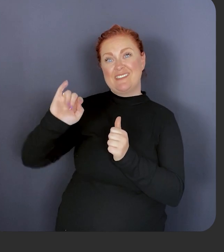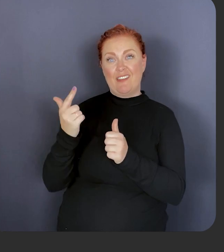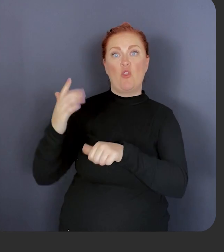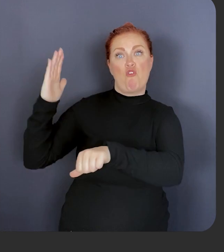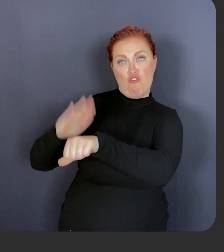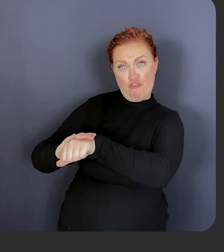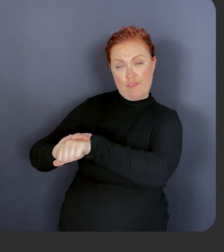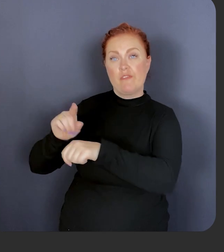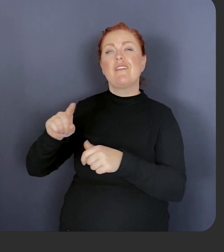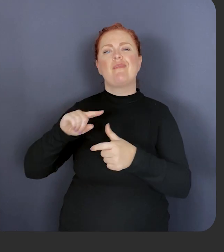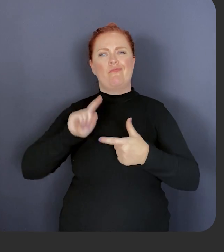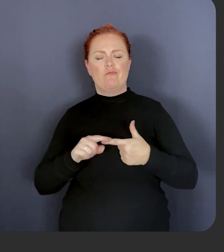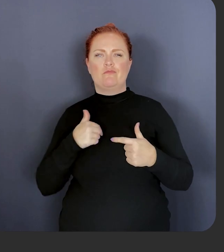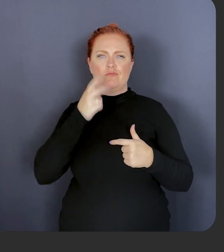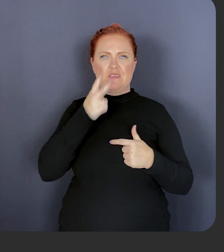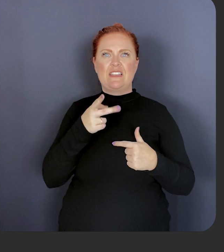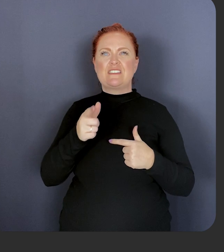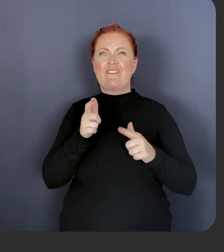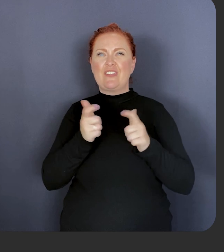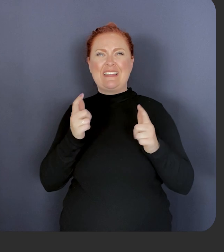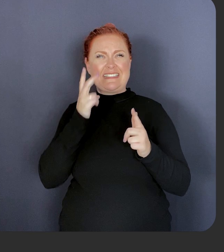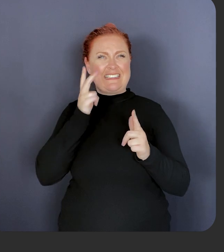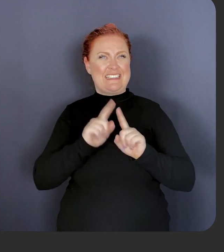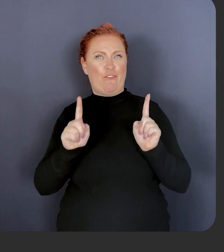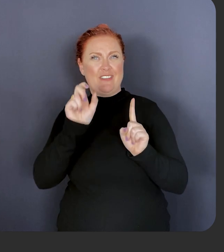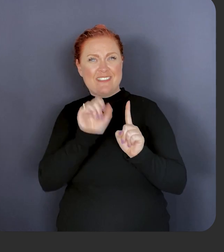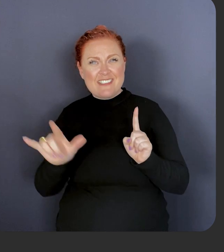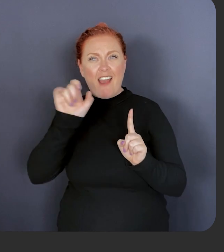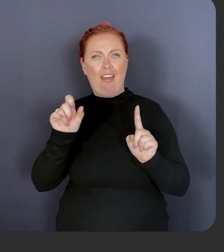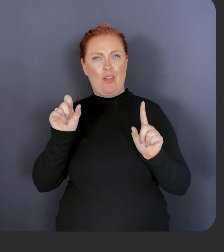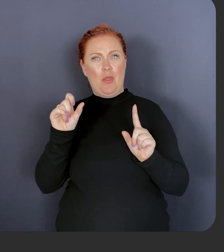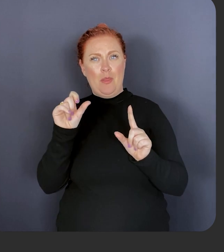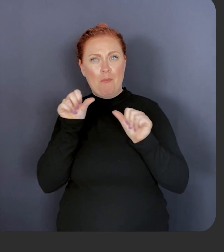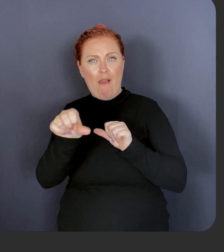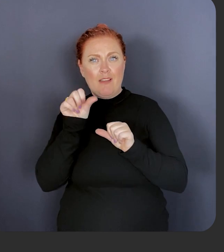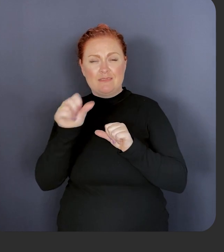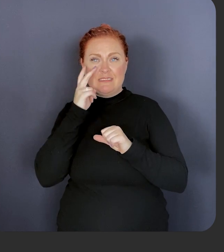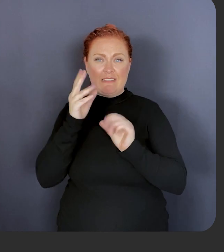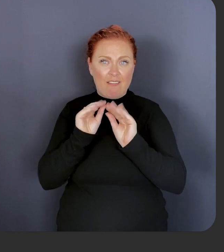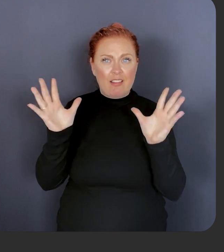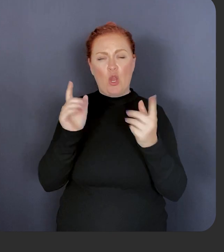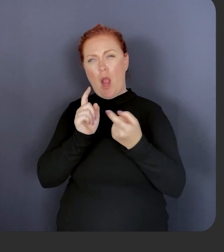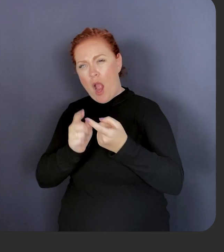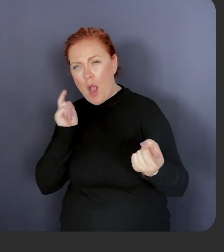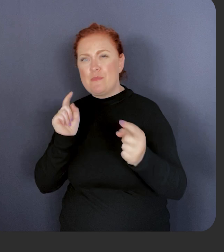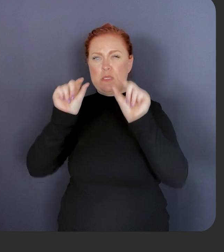that I would then see this very differently styled Purchase button that really emphasizes what's happening there.